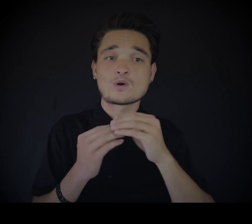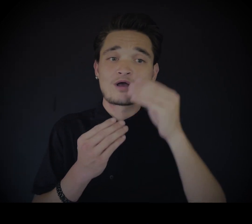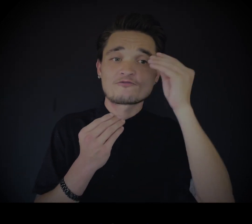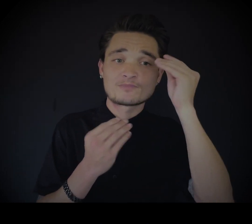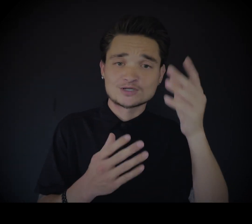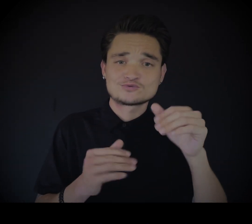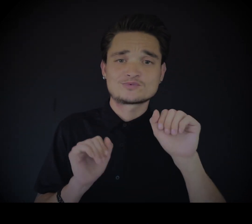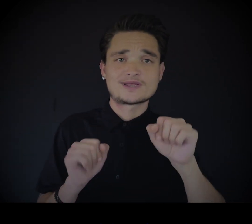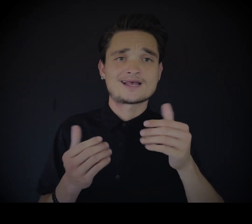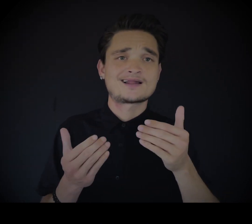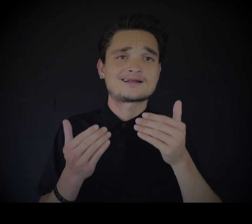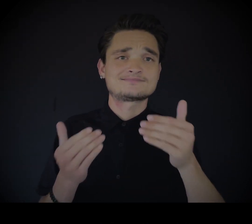For more information, visit